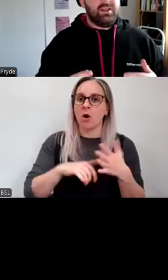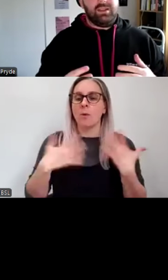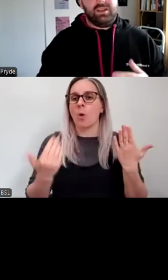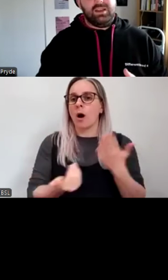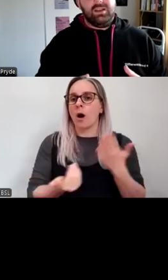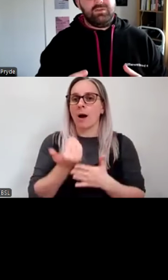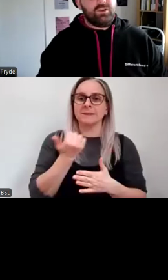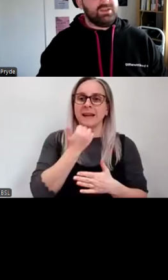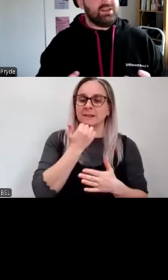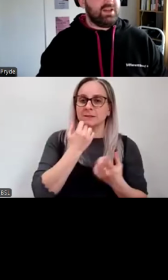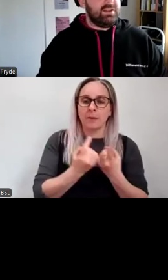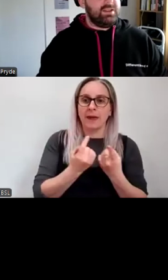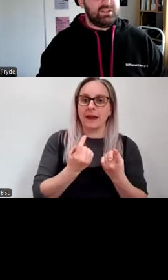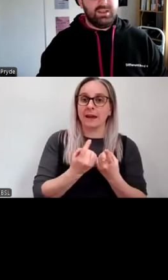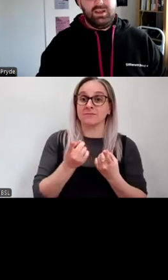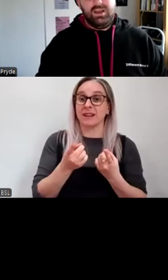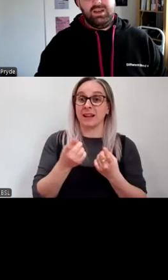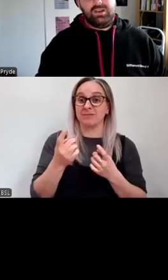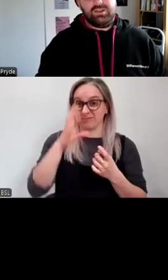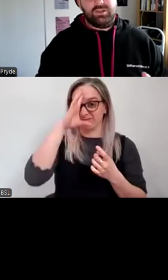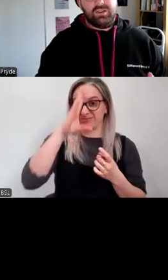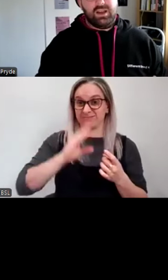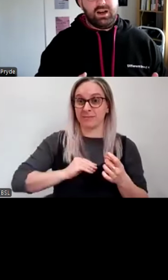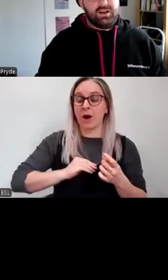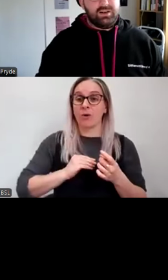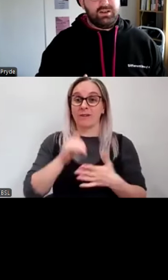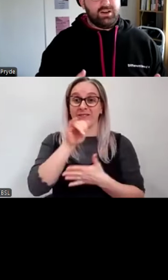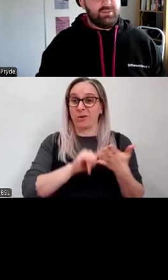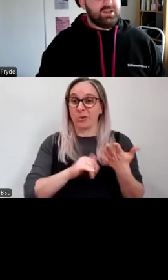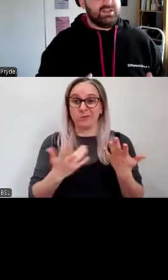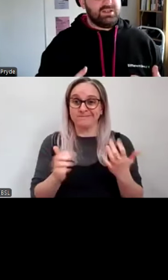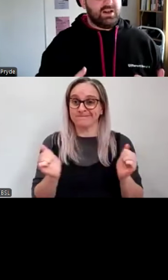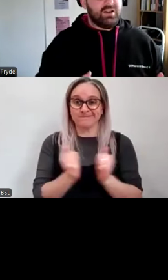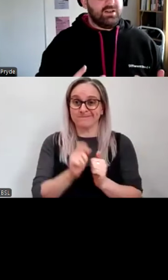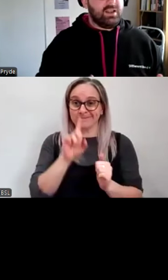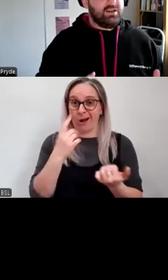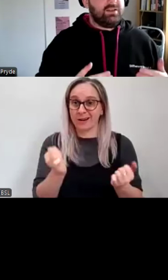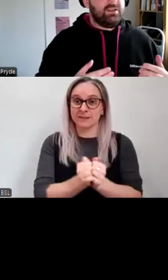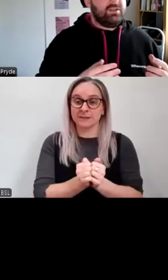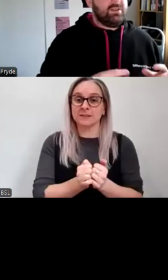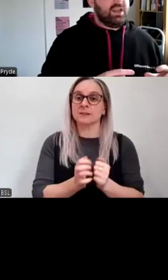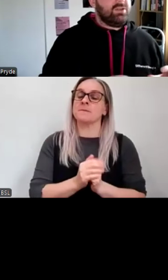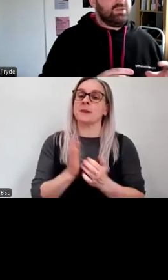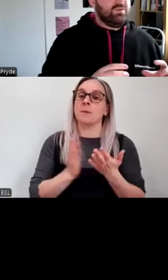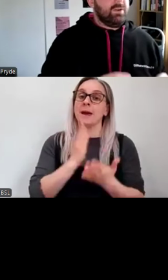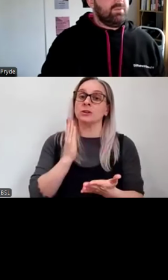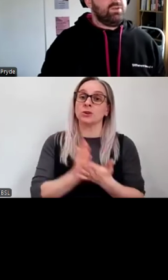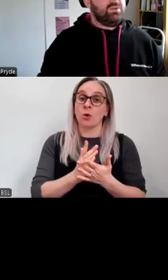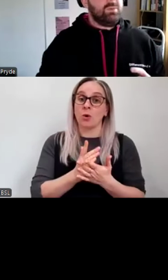that the form is invalid and ensure that our error messages are linked to the actual form field,